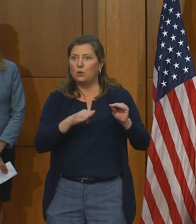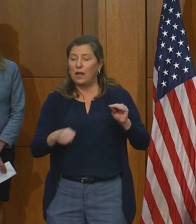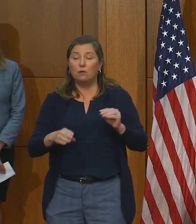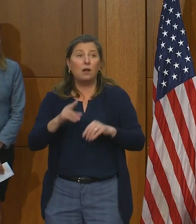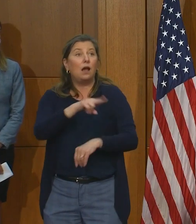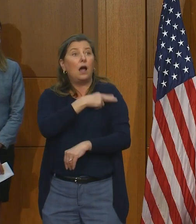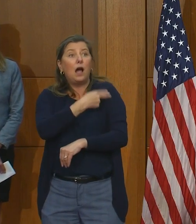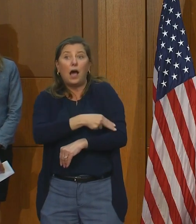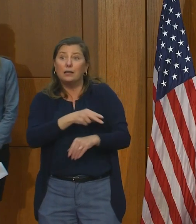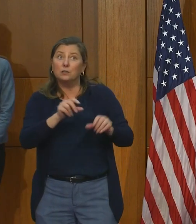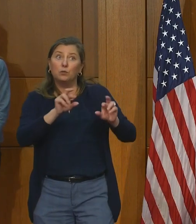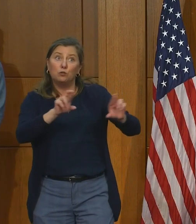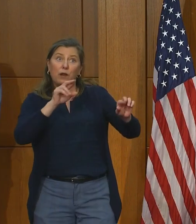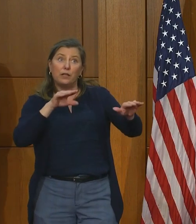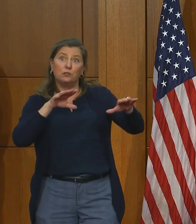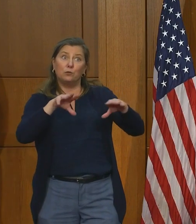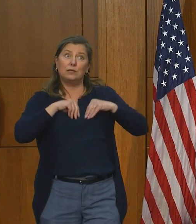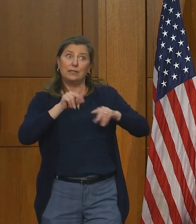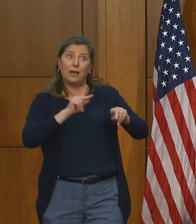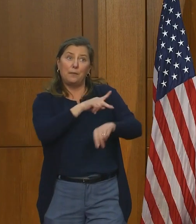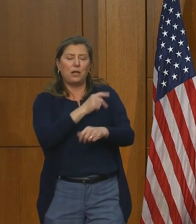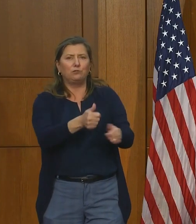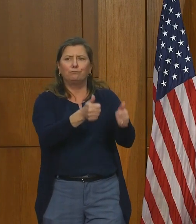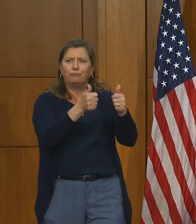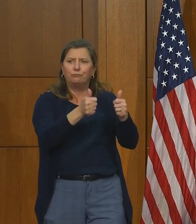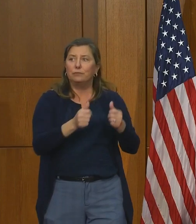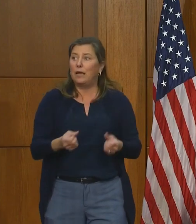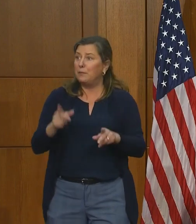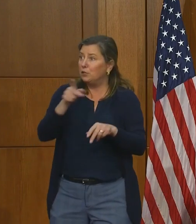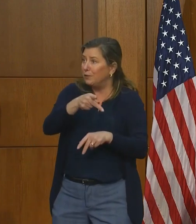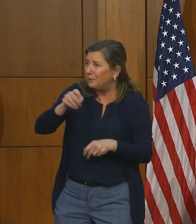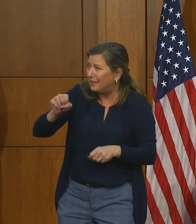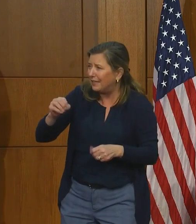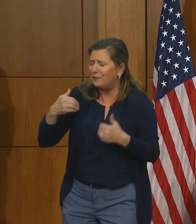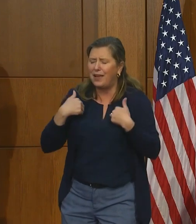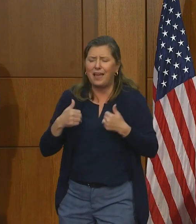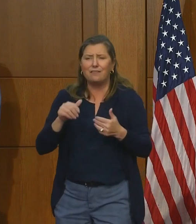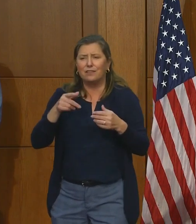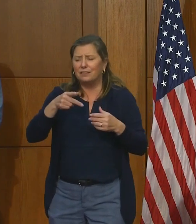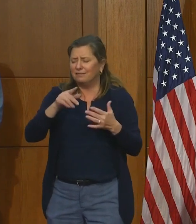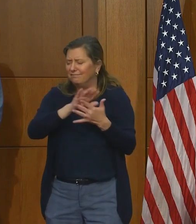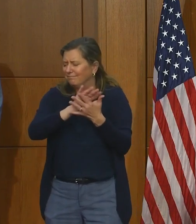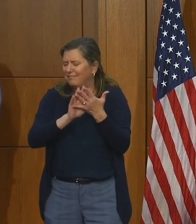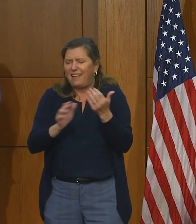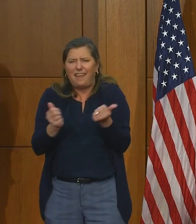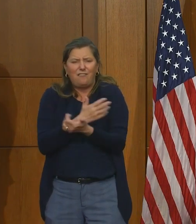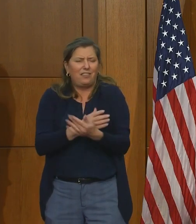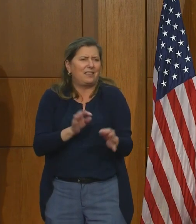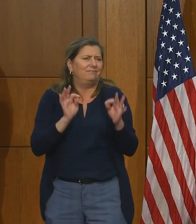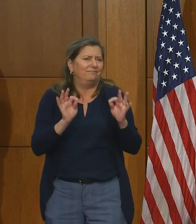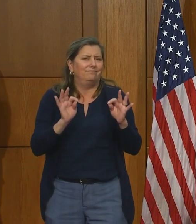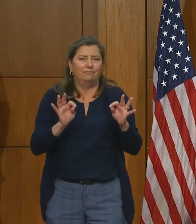ARE USED THAT DATE THAN. OF CASES ARE TRENDING DOWN A